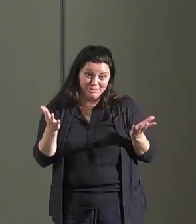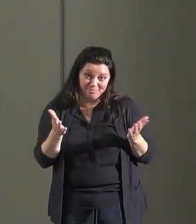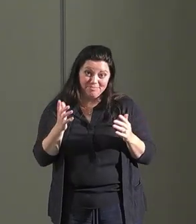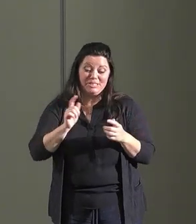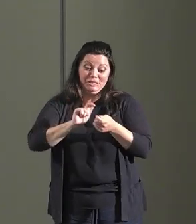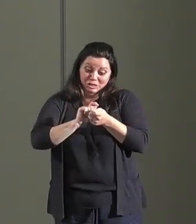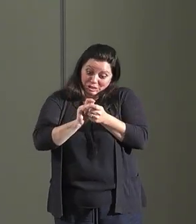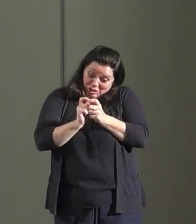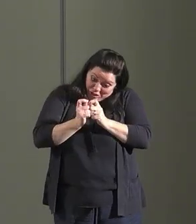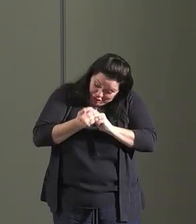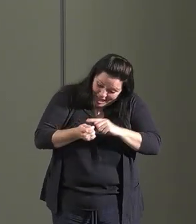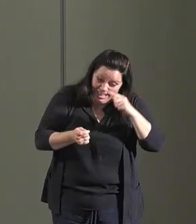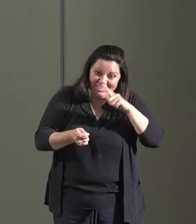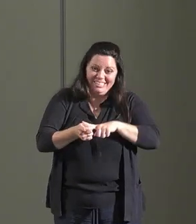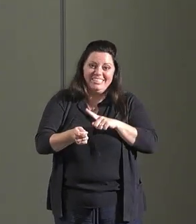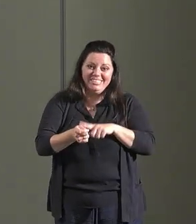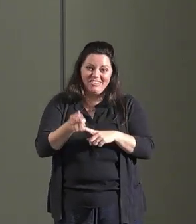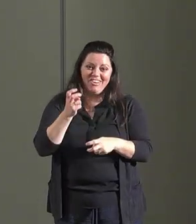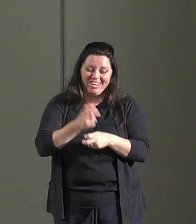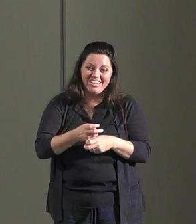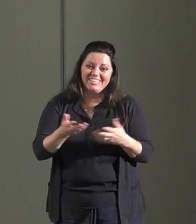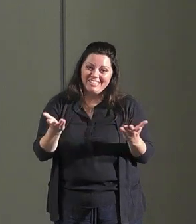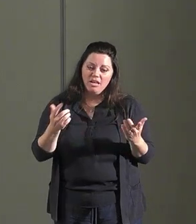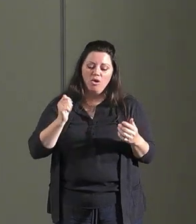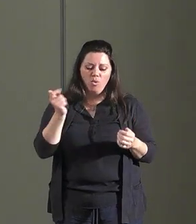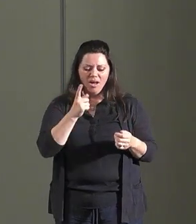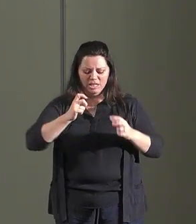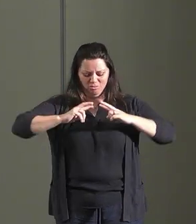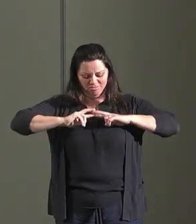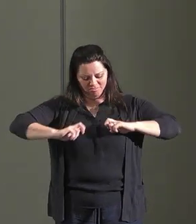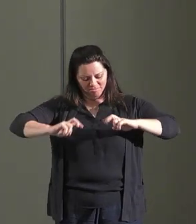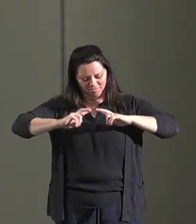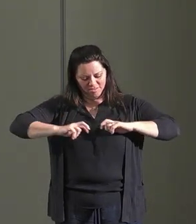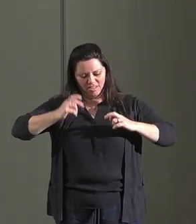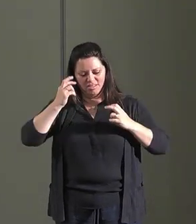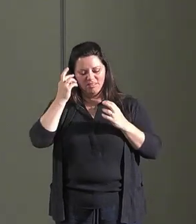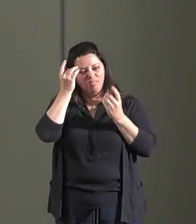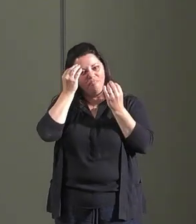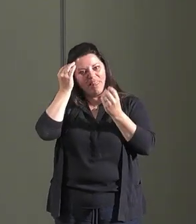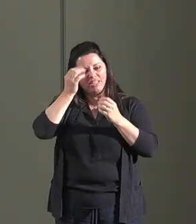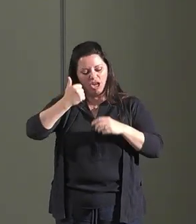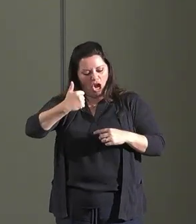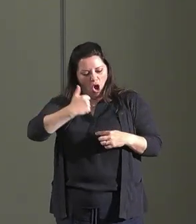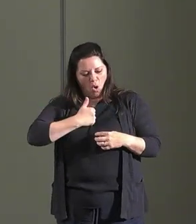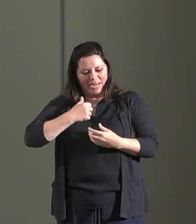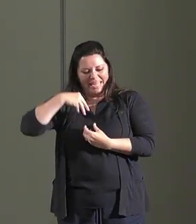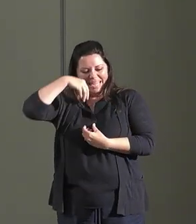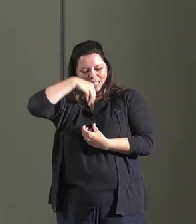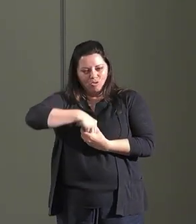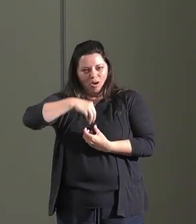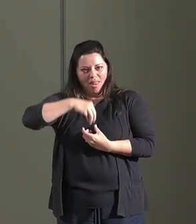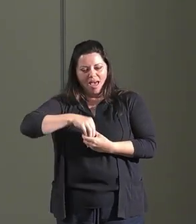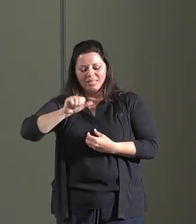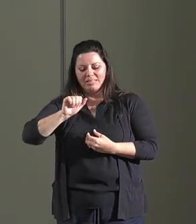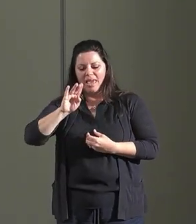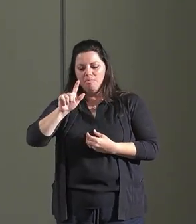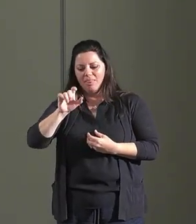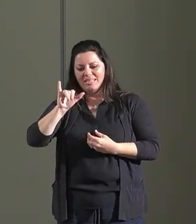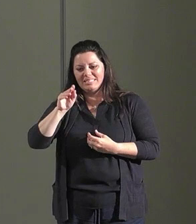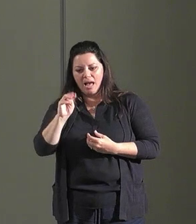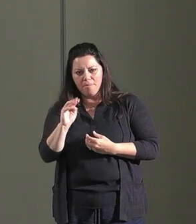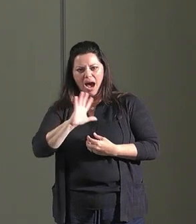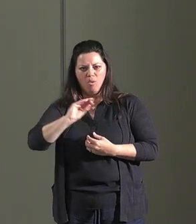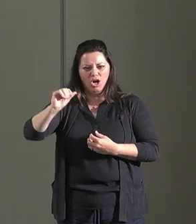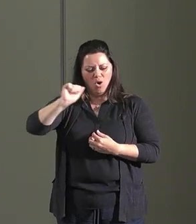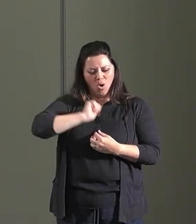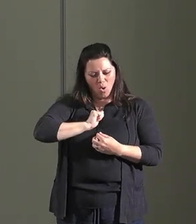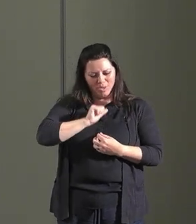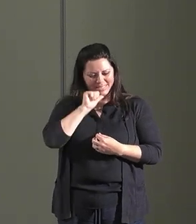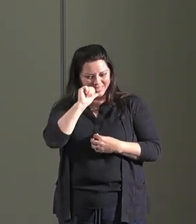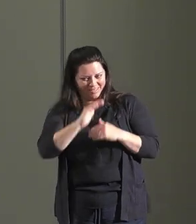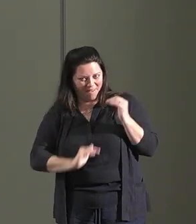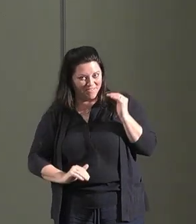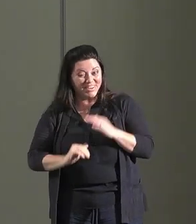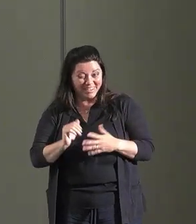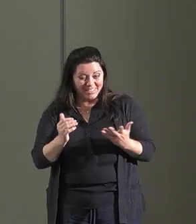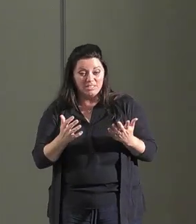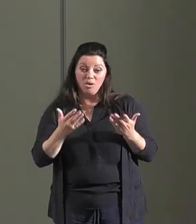to reflect on our own internalized Ableism and on our own discomfort. Maybe we should ask ourselves,